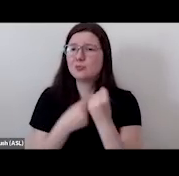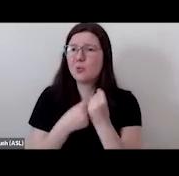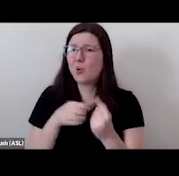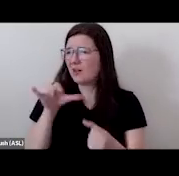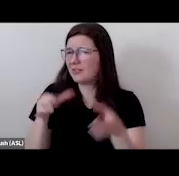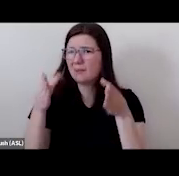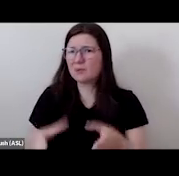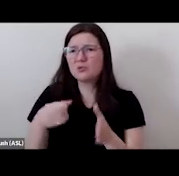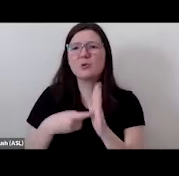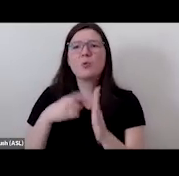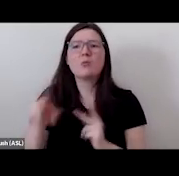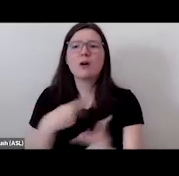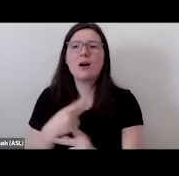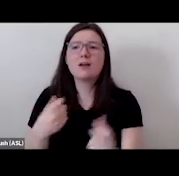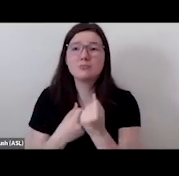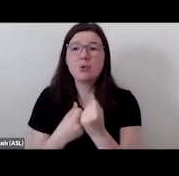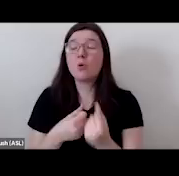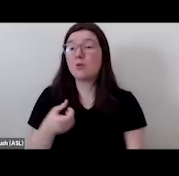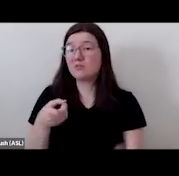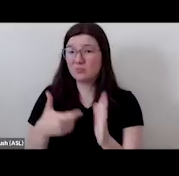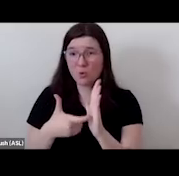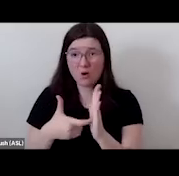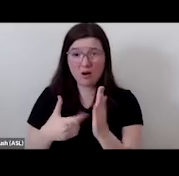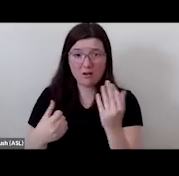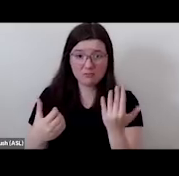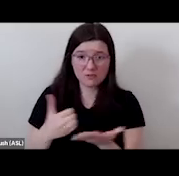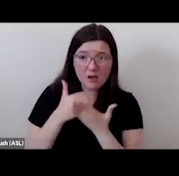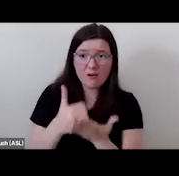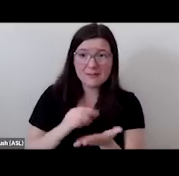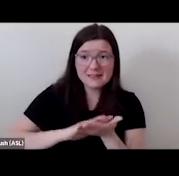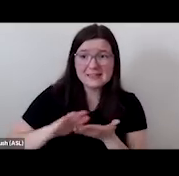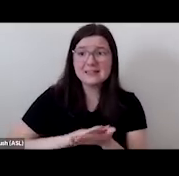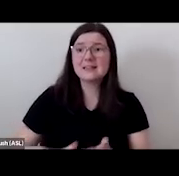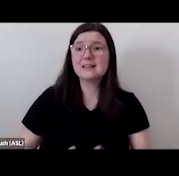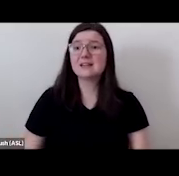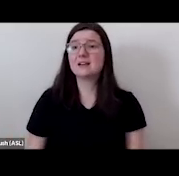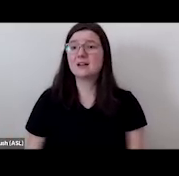Do they have access to the supplies they need? Is there an area where they could rent out cleaning supplies